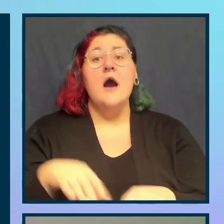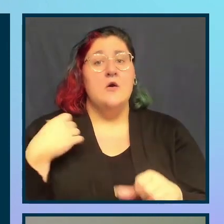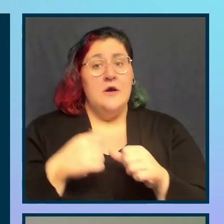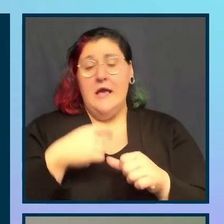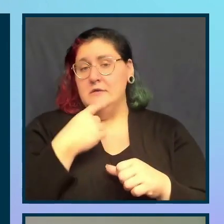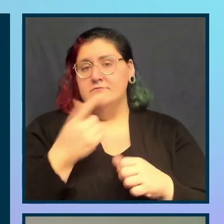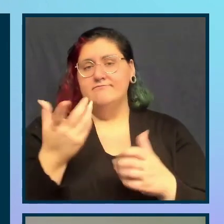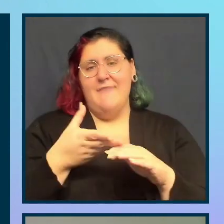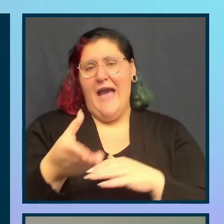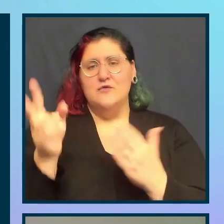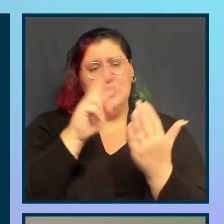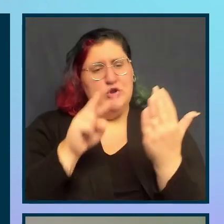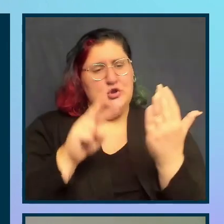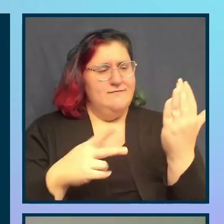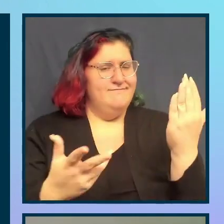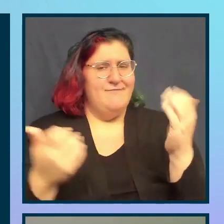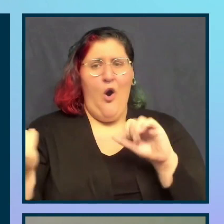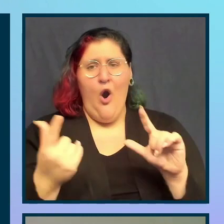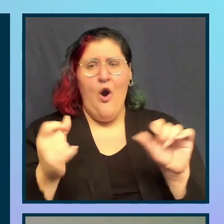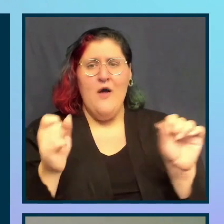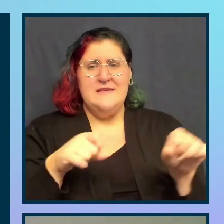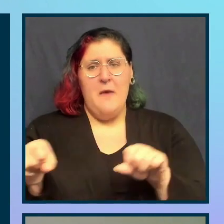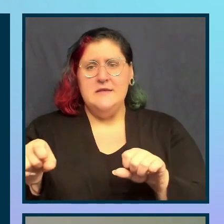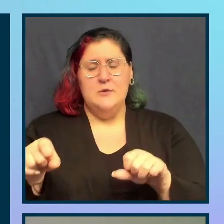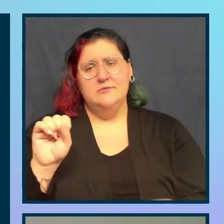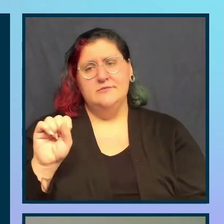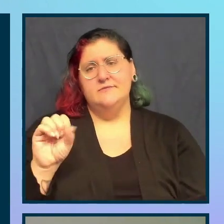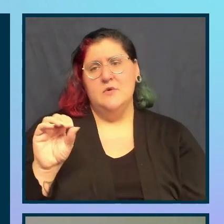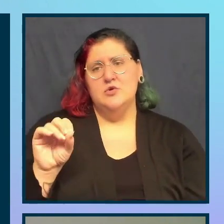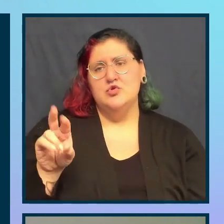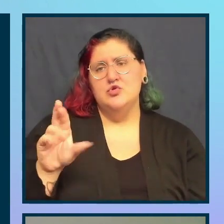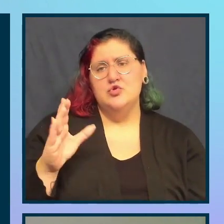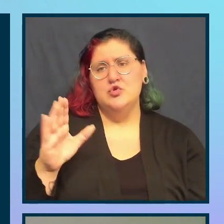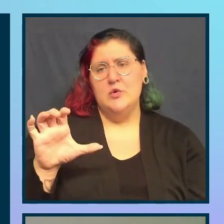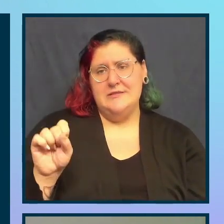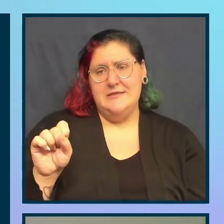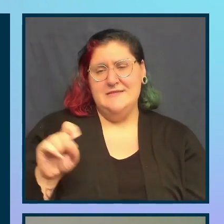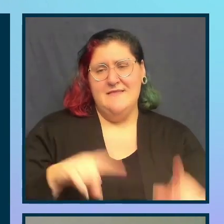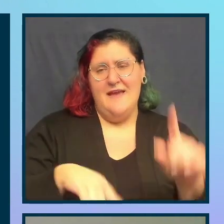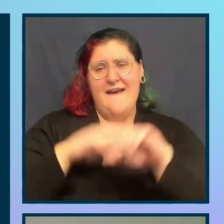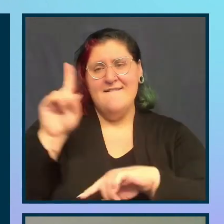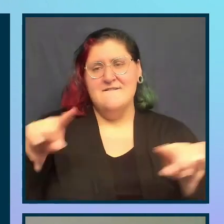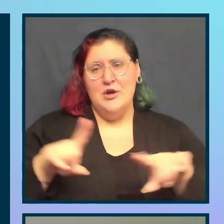possible sources of information, kind of the, the various different maps that are laid out, it's really important to compare them